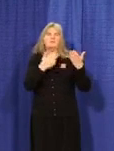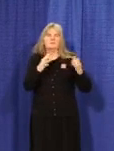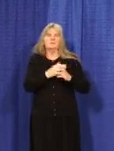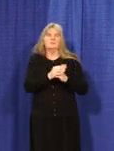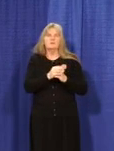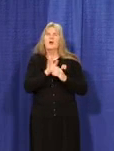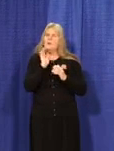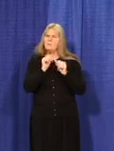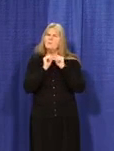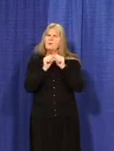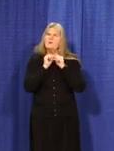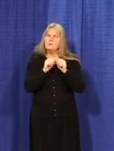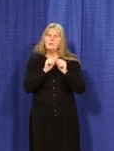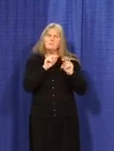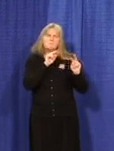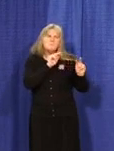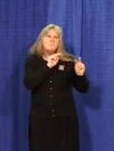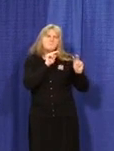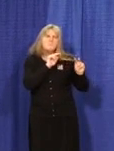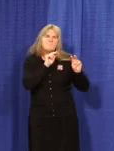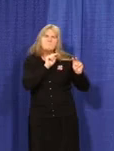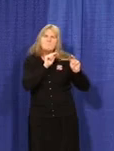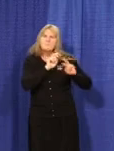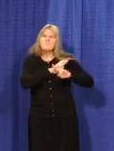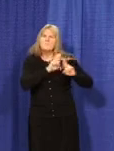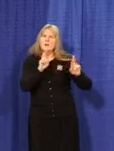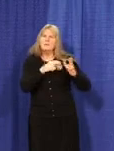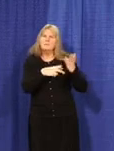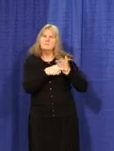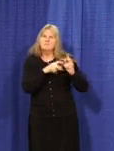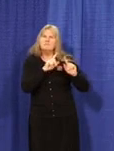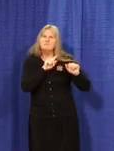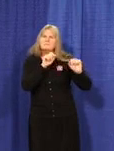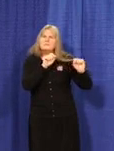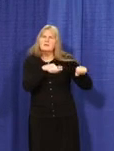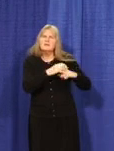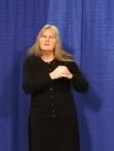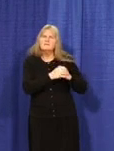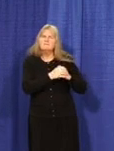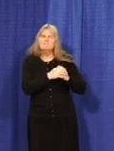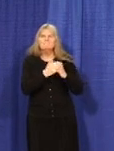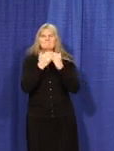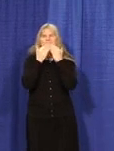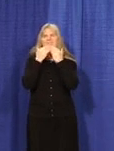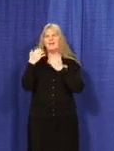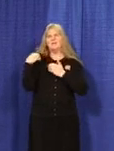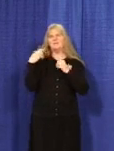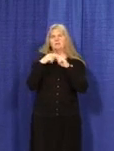health and safety of Yukoners. Again, a big thank you to our enforcement team for their efforts and keeping people